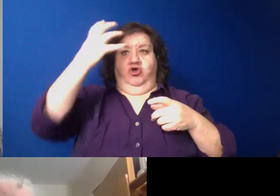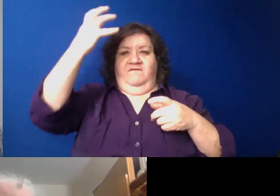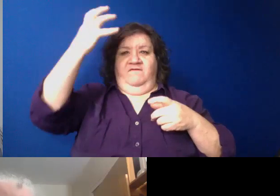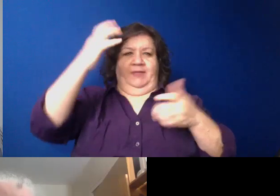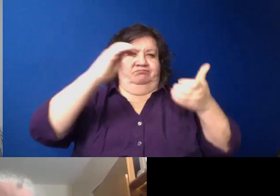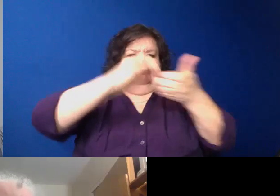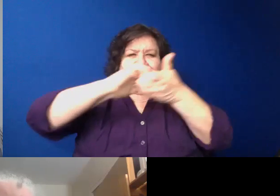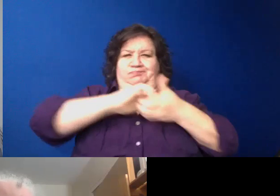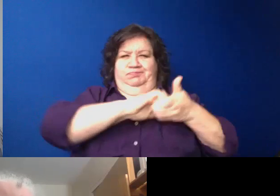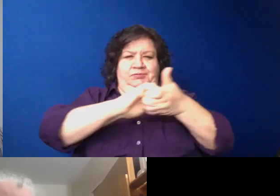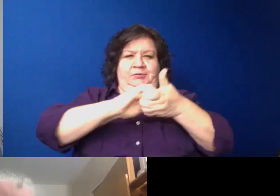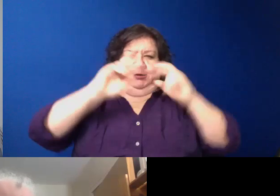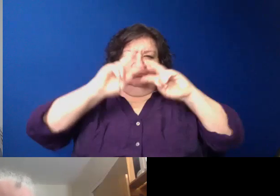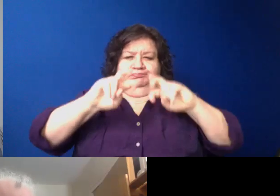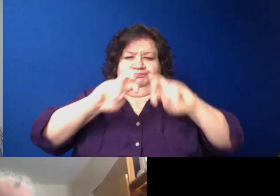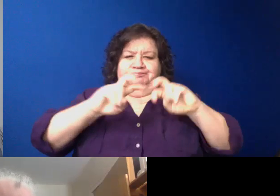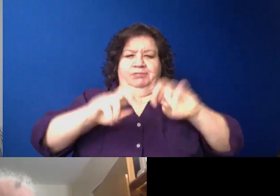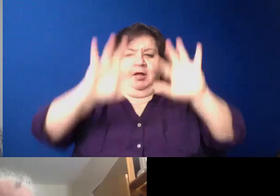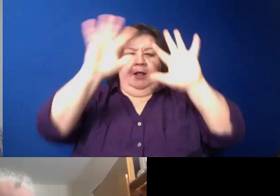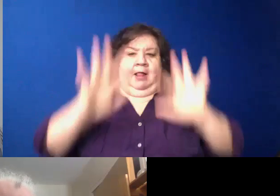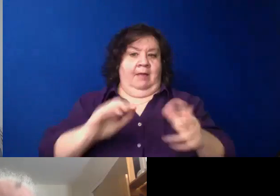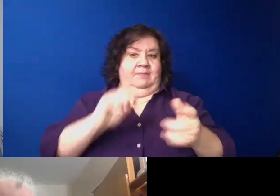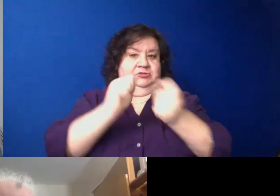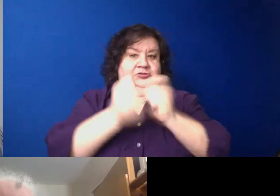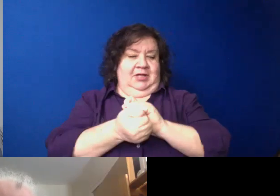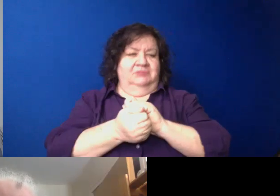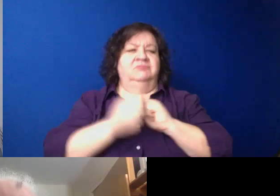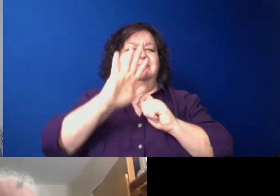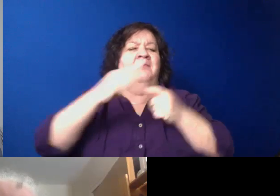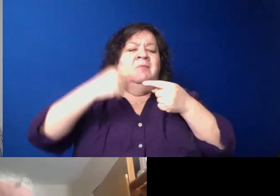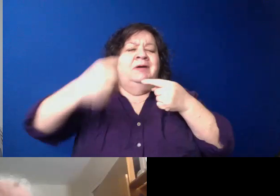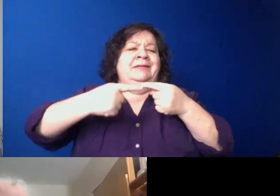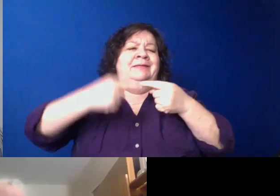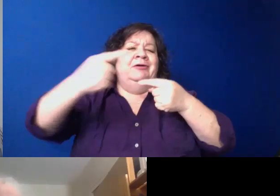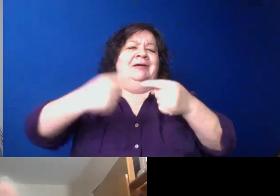just justice and persons with disabilities and opd's need to be central to that secondly it's